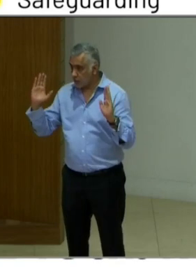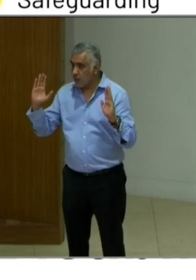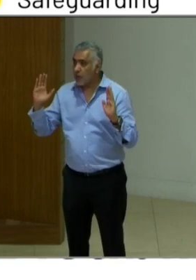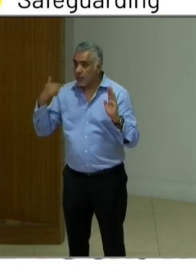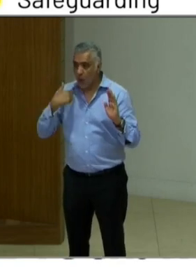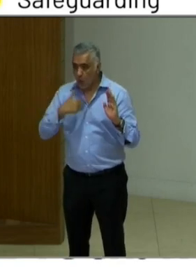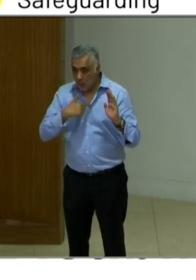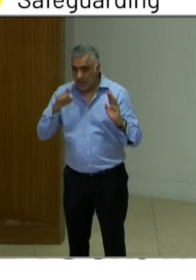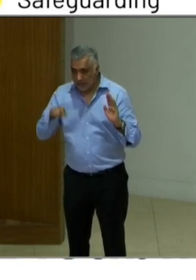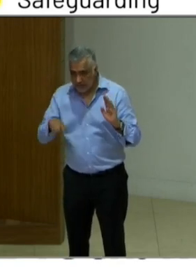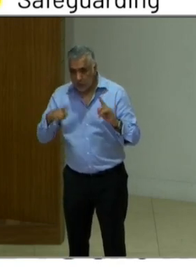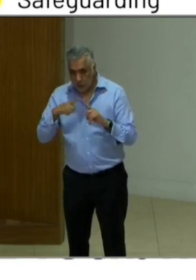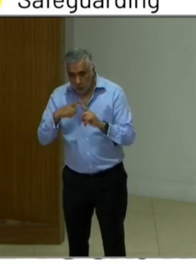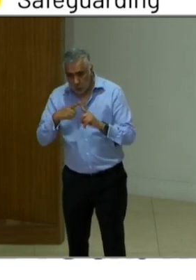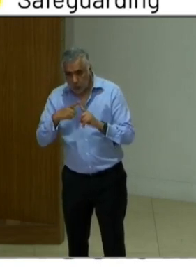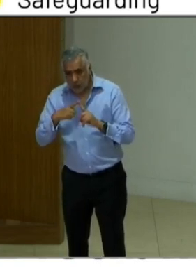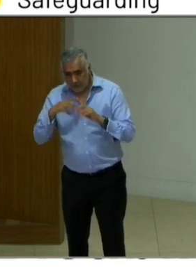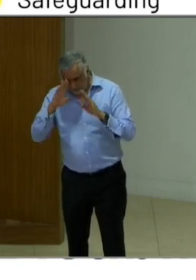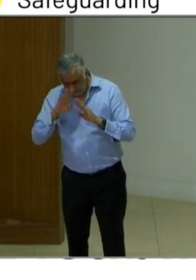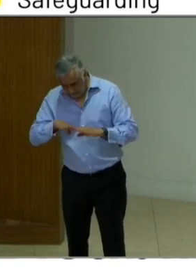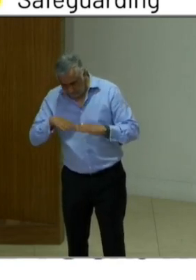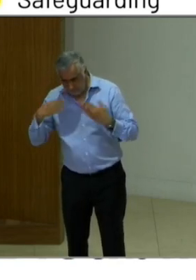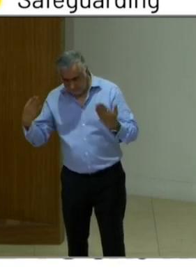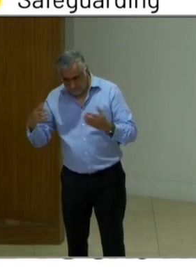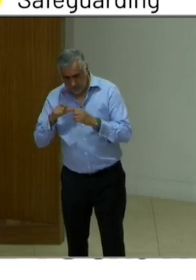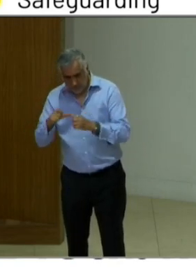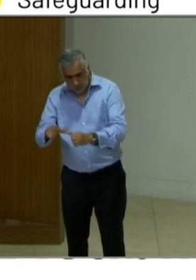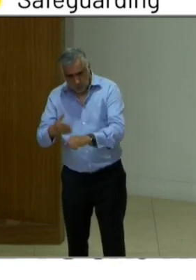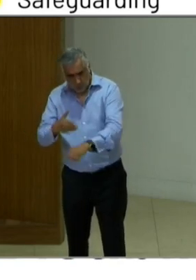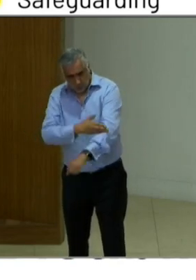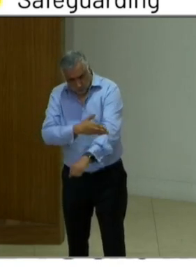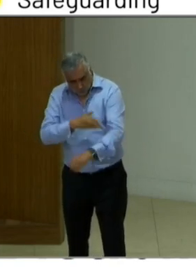for steadfastness on a common journey.